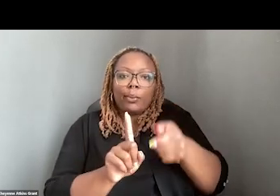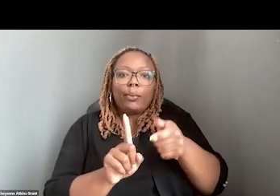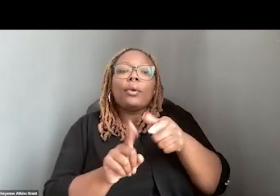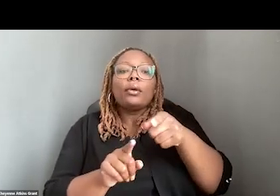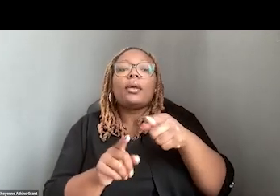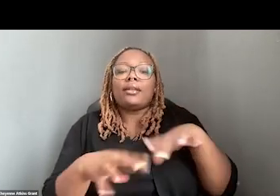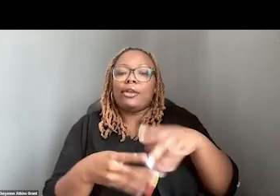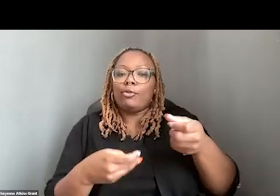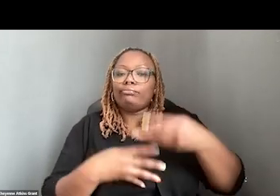if you want to check it out yourself.